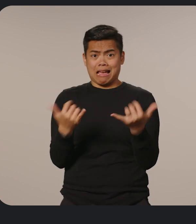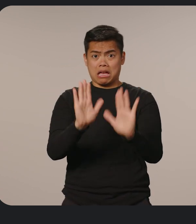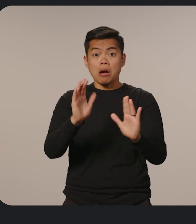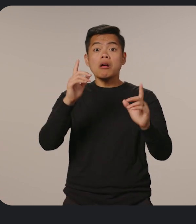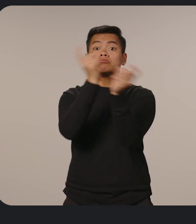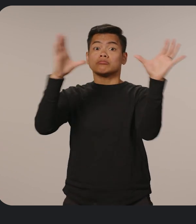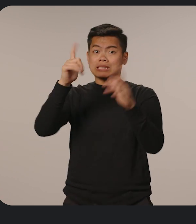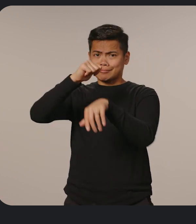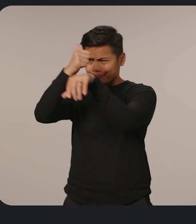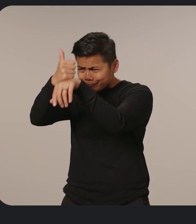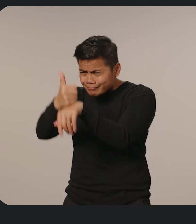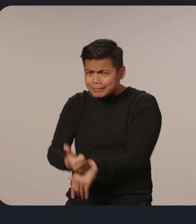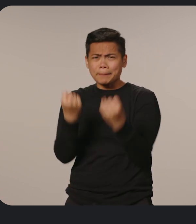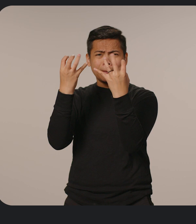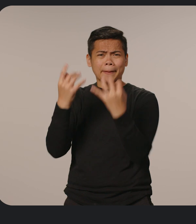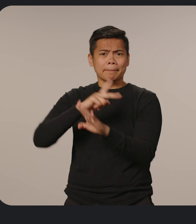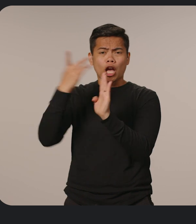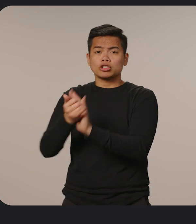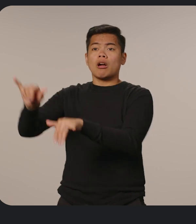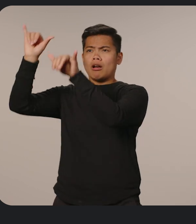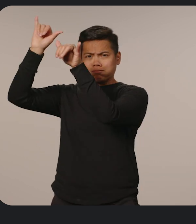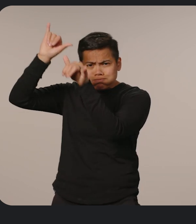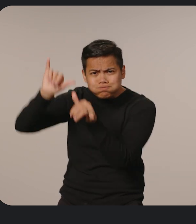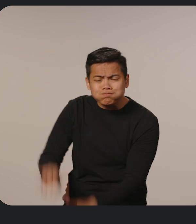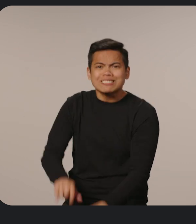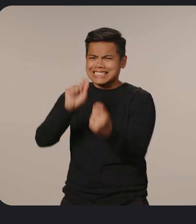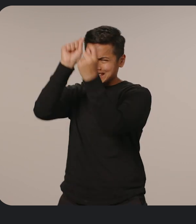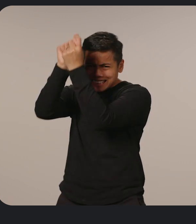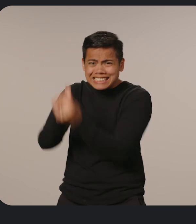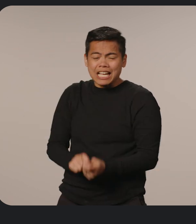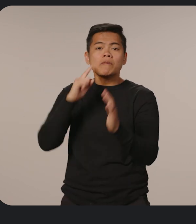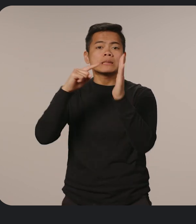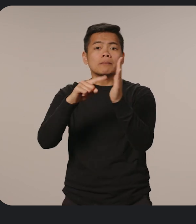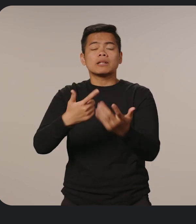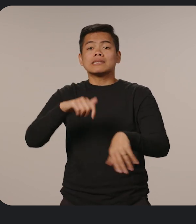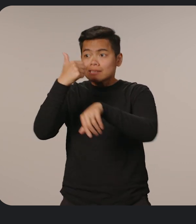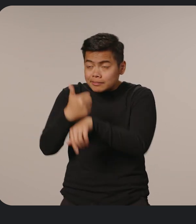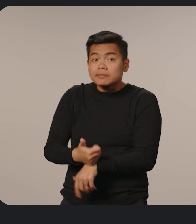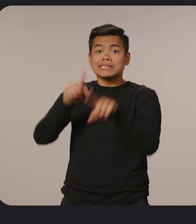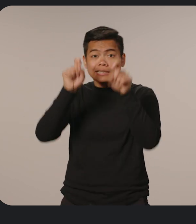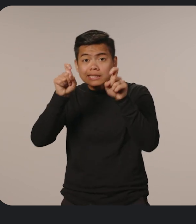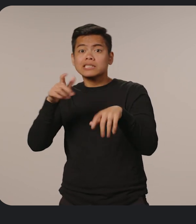that are configured exactly the same for example when setting up testing staging